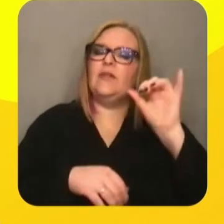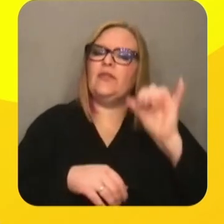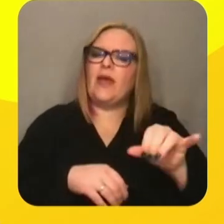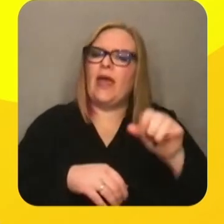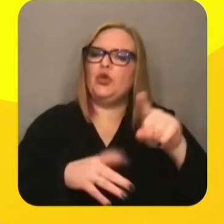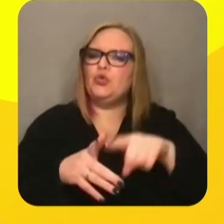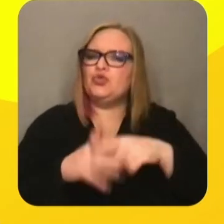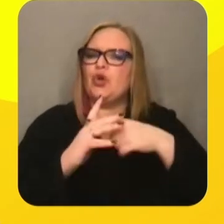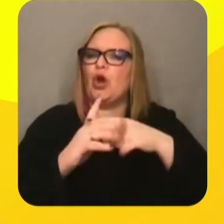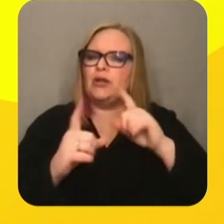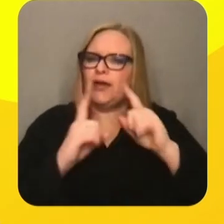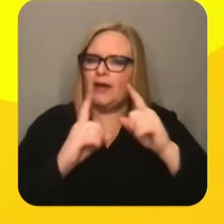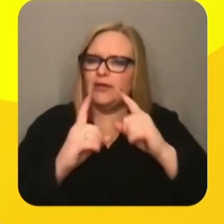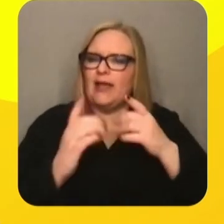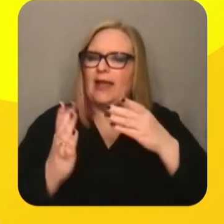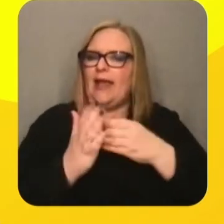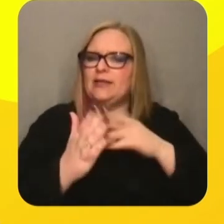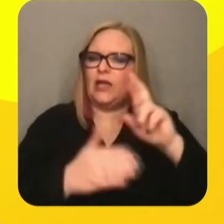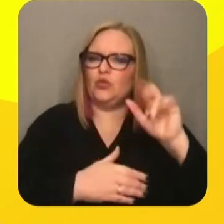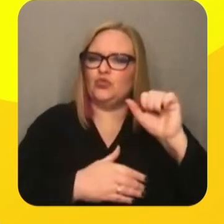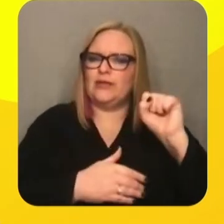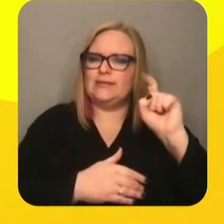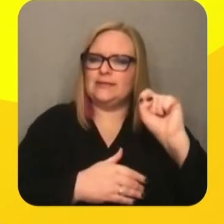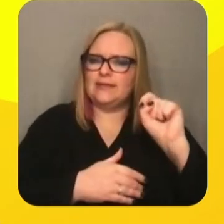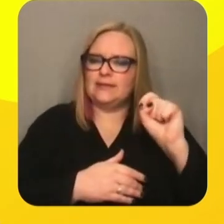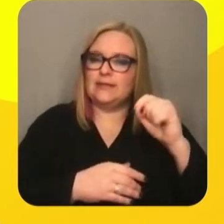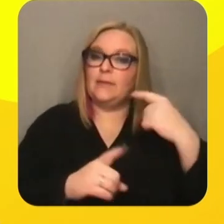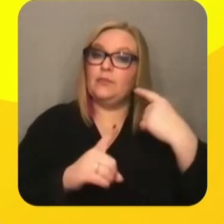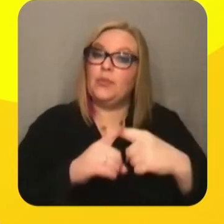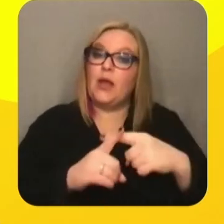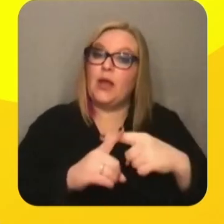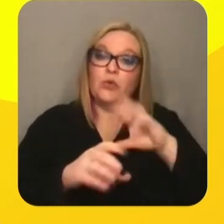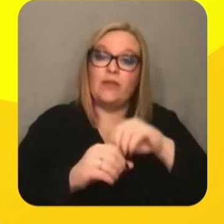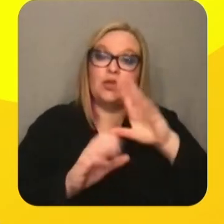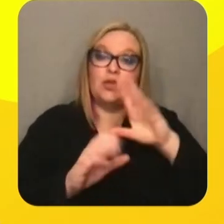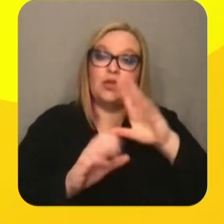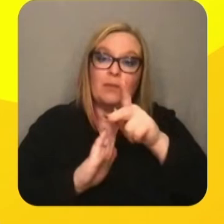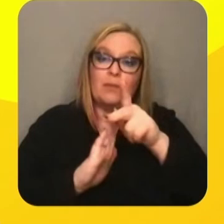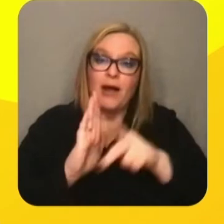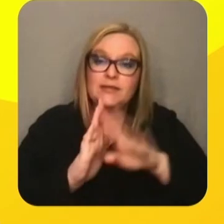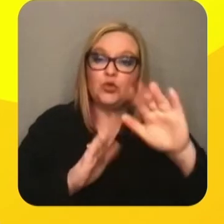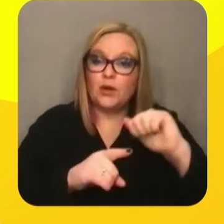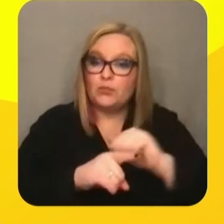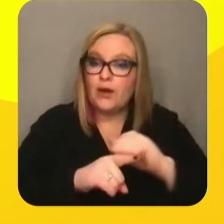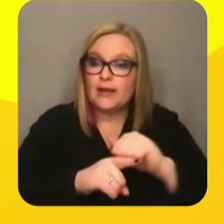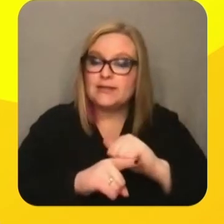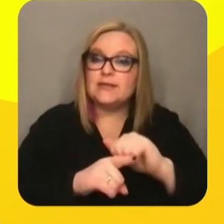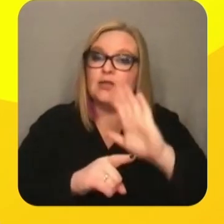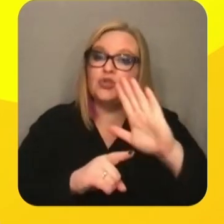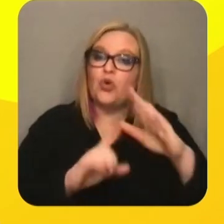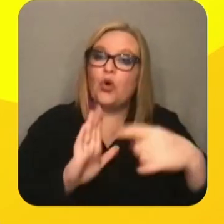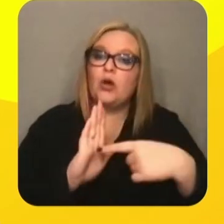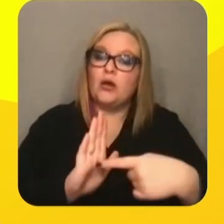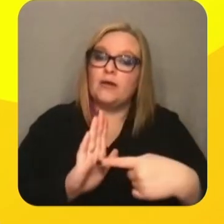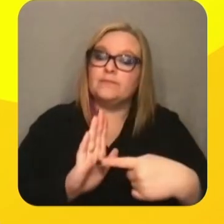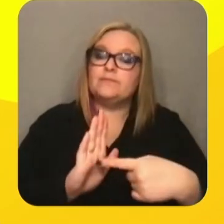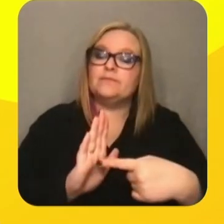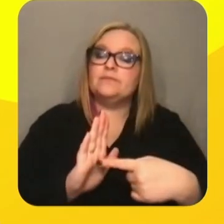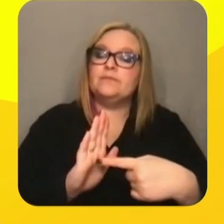of being anti-racist I think is also then in your policies and your practices and what you stand for and what you're willing to not stand on the fence for.